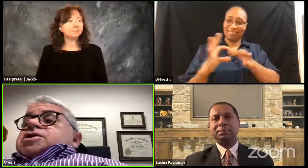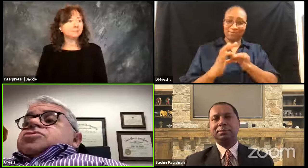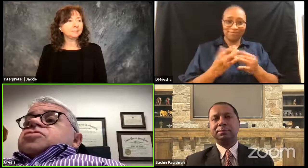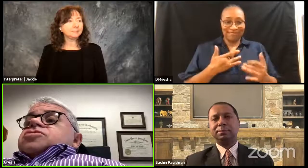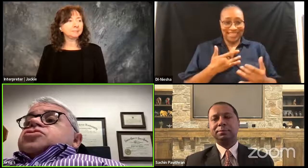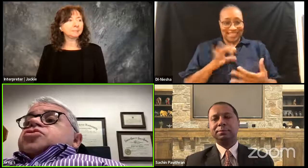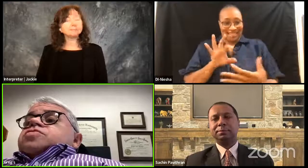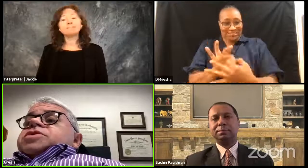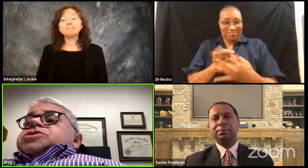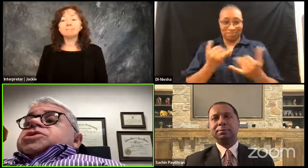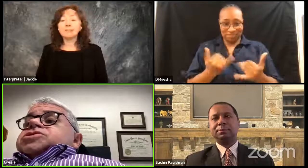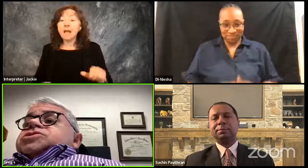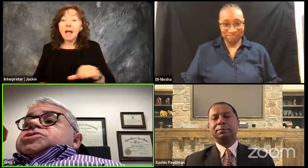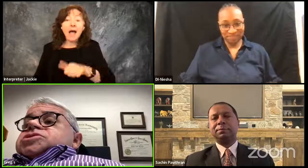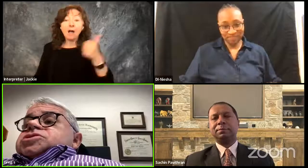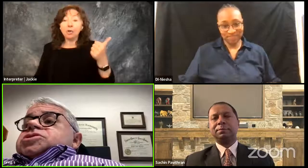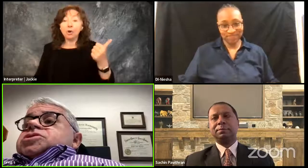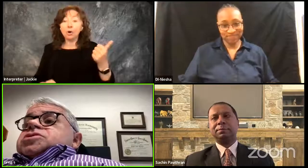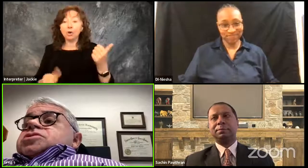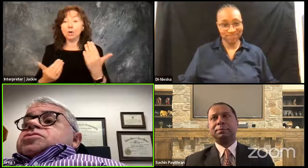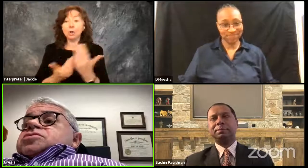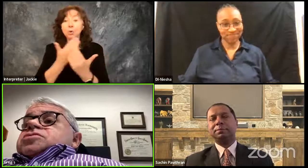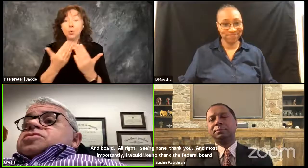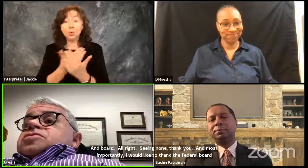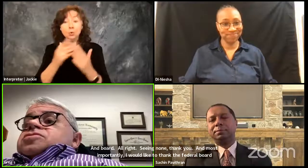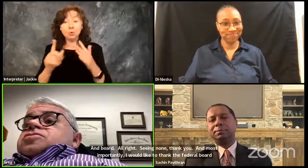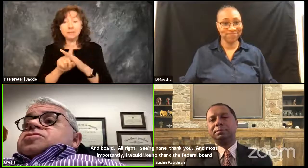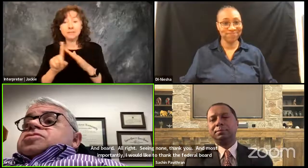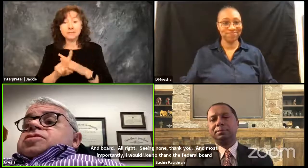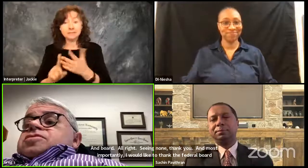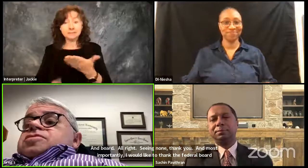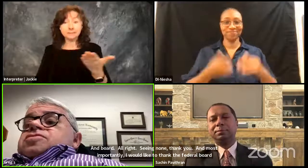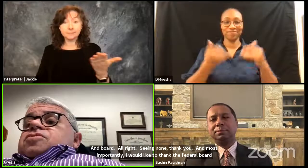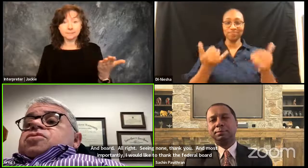Any other new business?